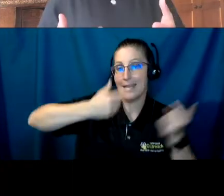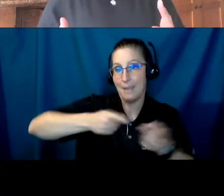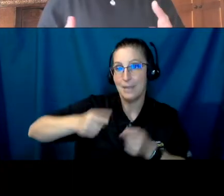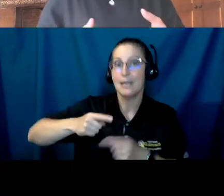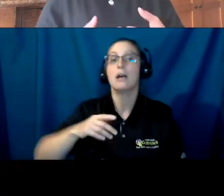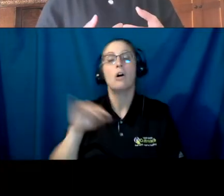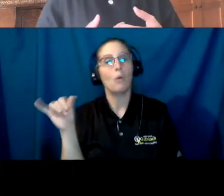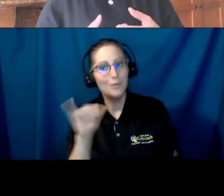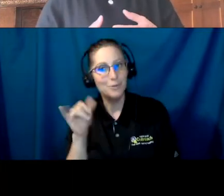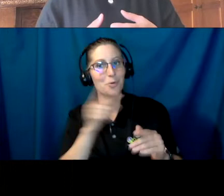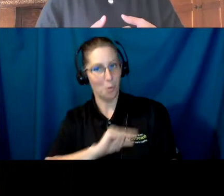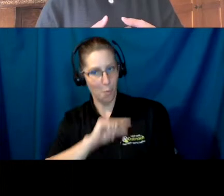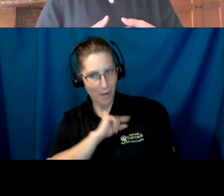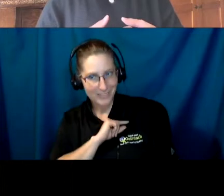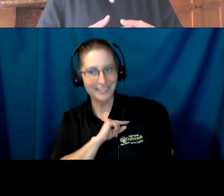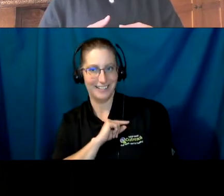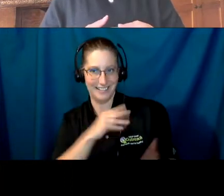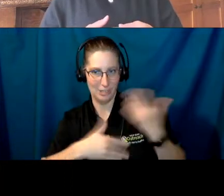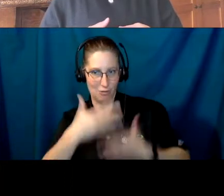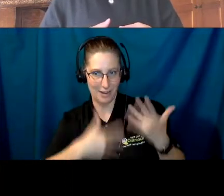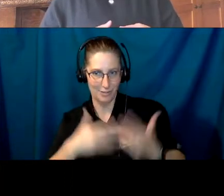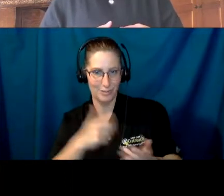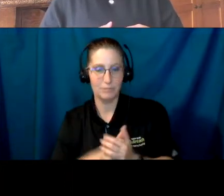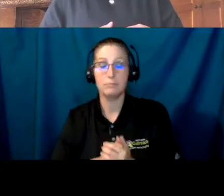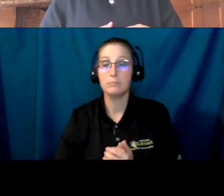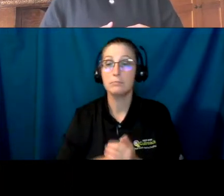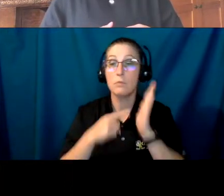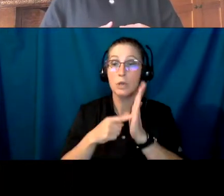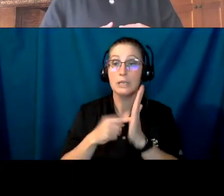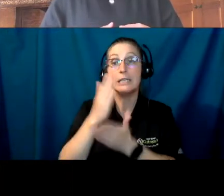of those interactions? And so for some students who are deafblind, you might really want you